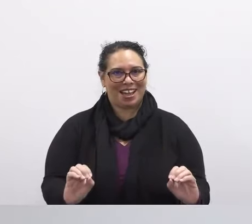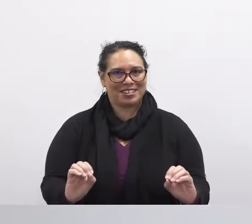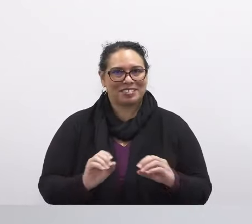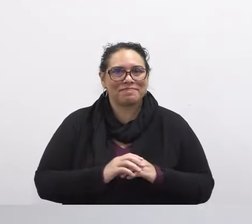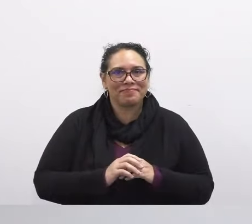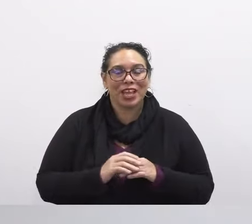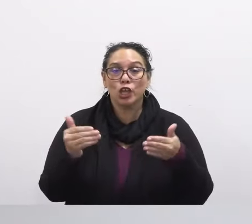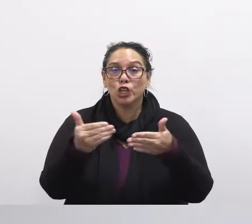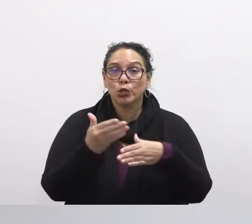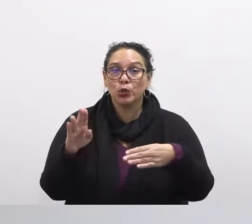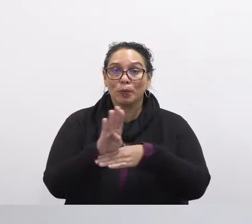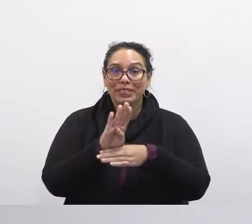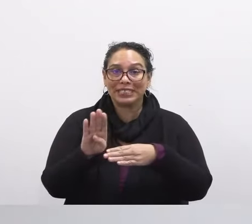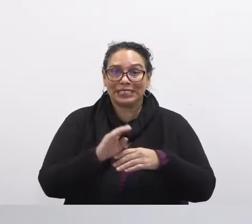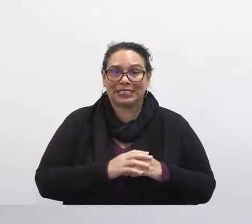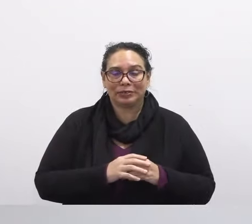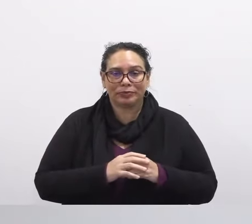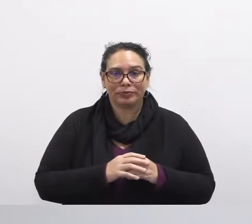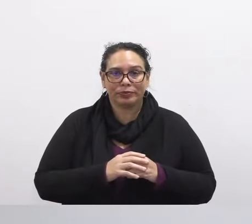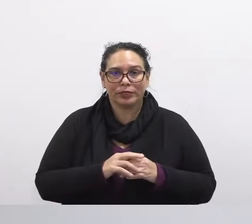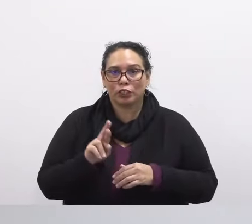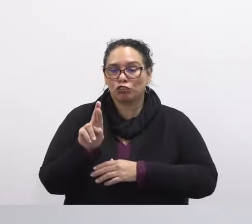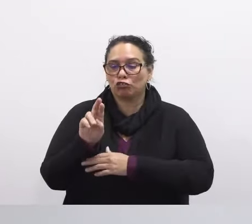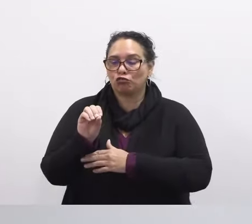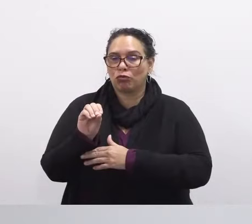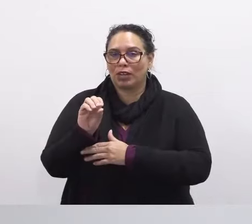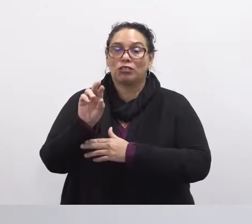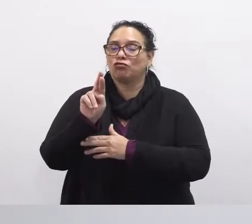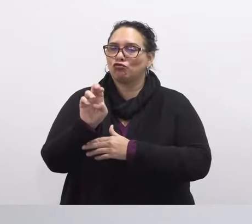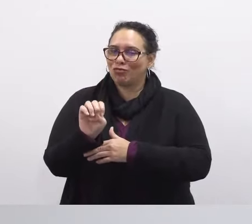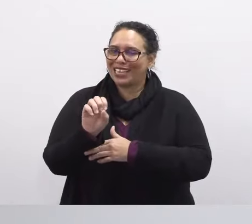New business, resolution number 020222-A,